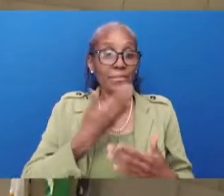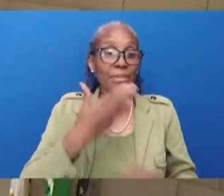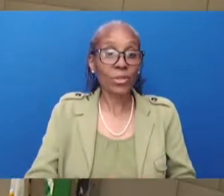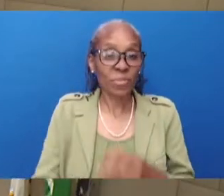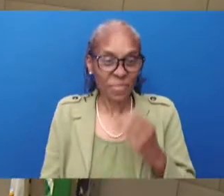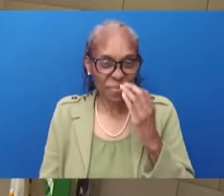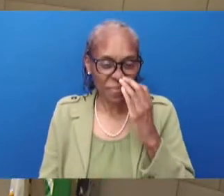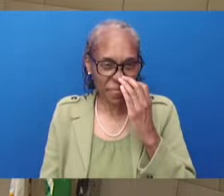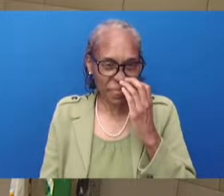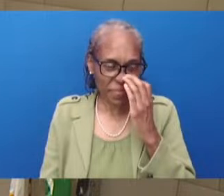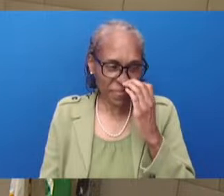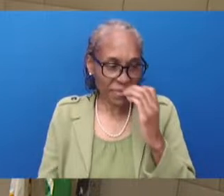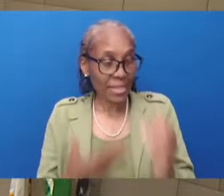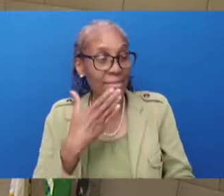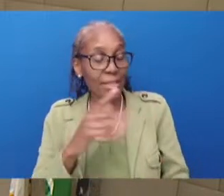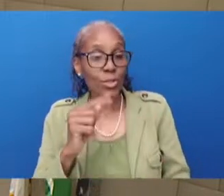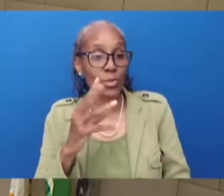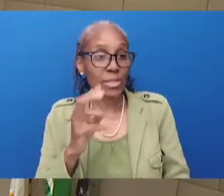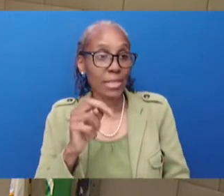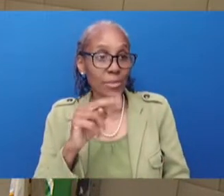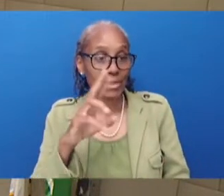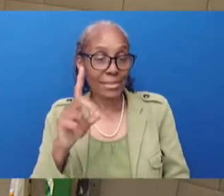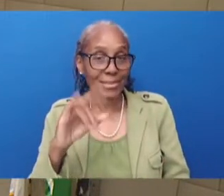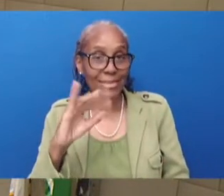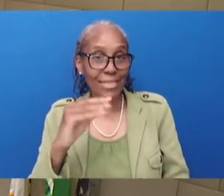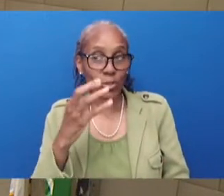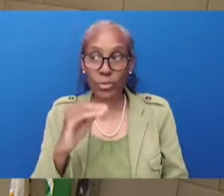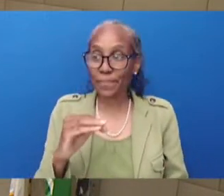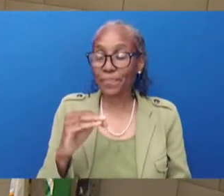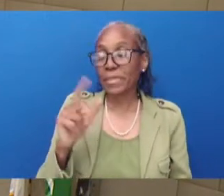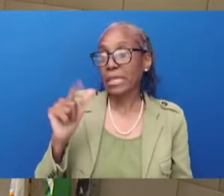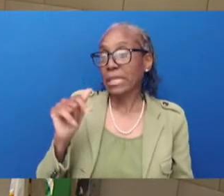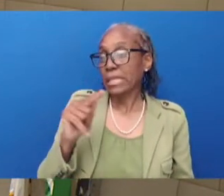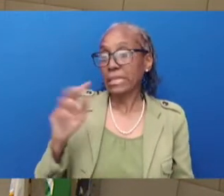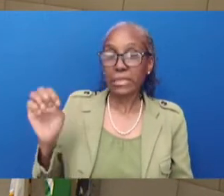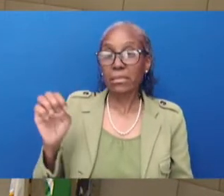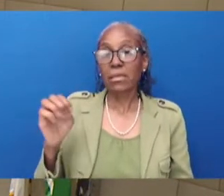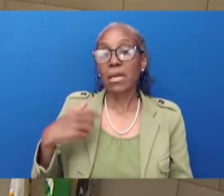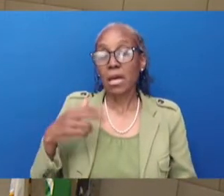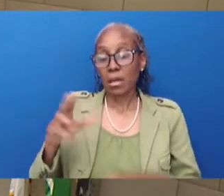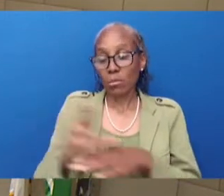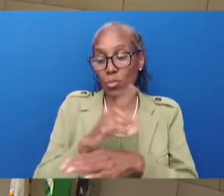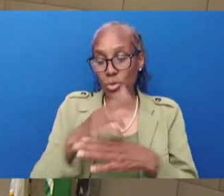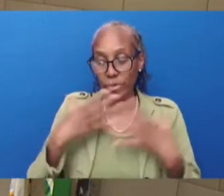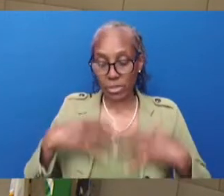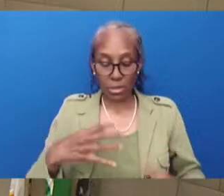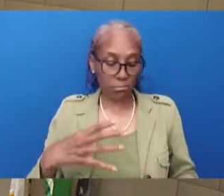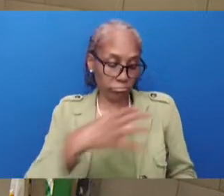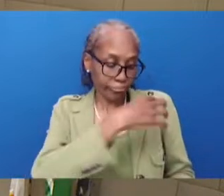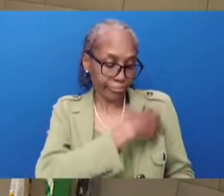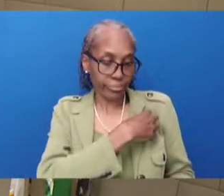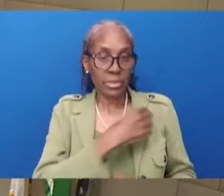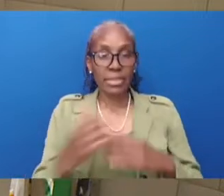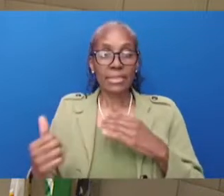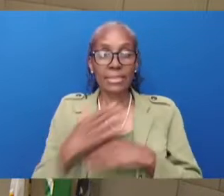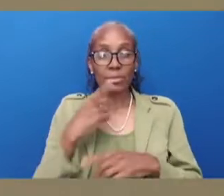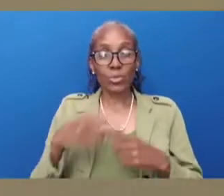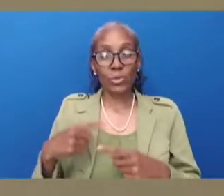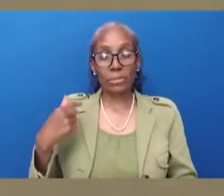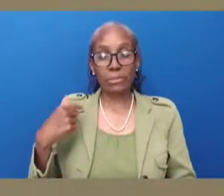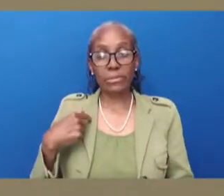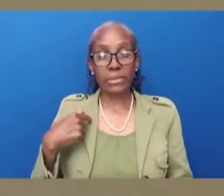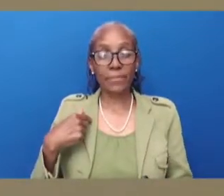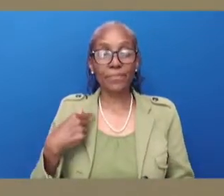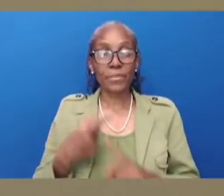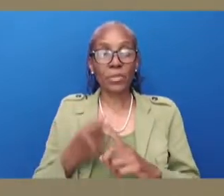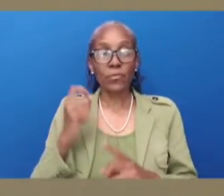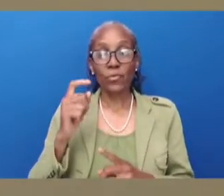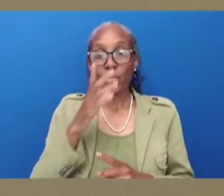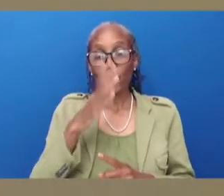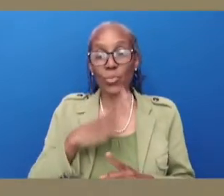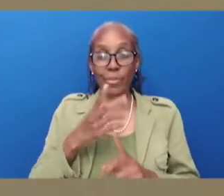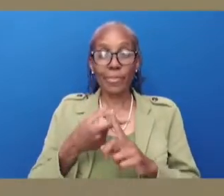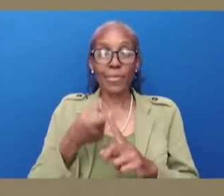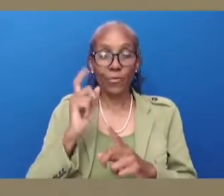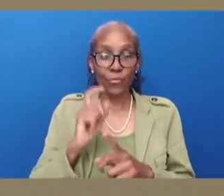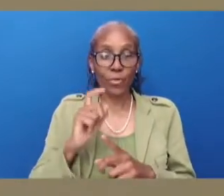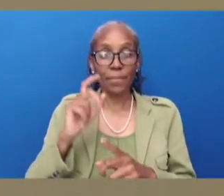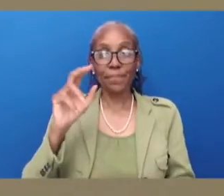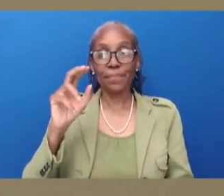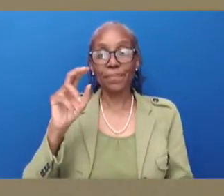FROM SUB-SAHARA COUNTRY, AND